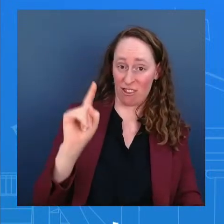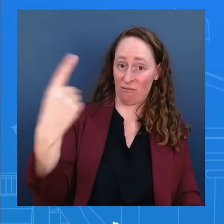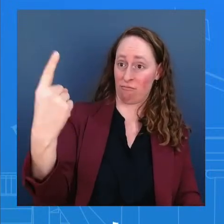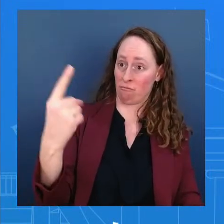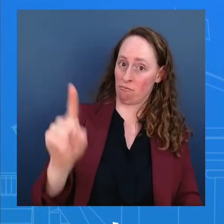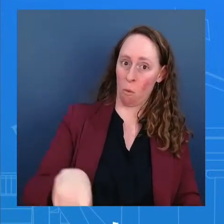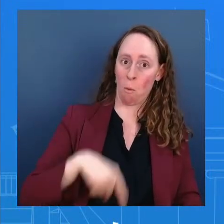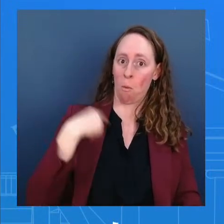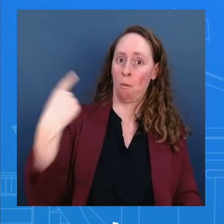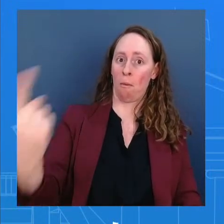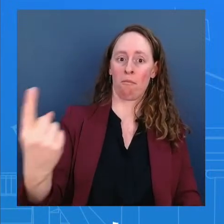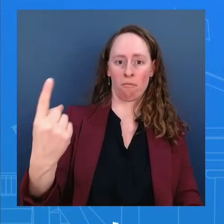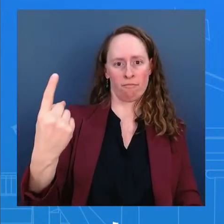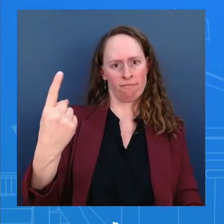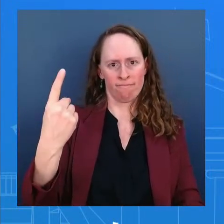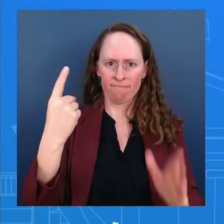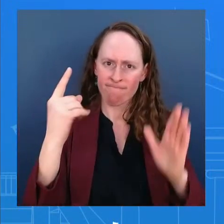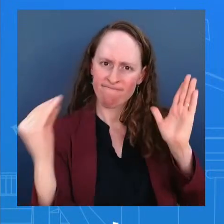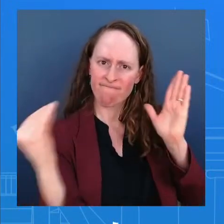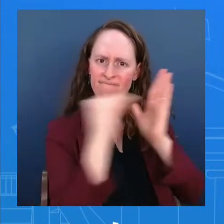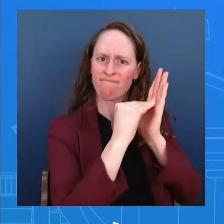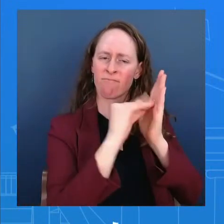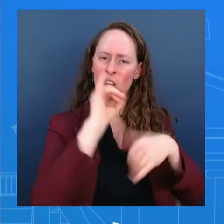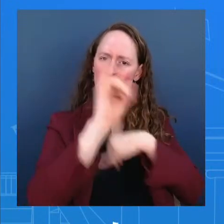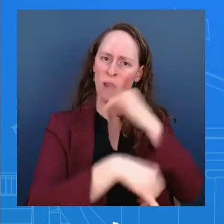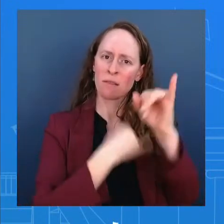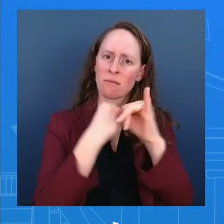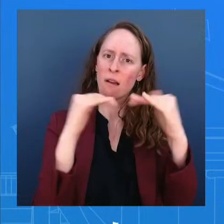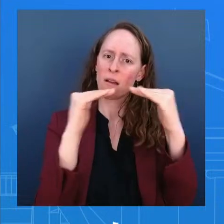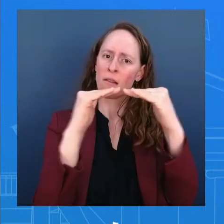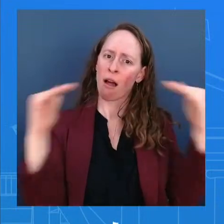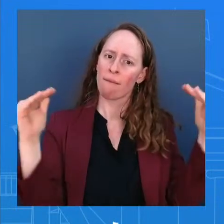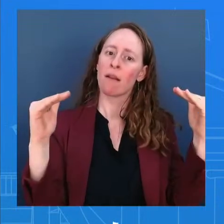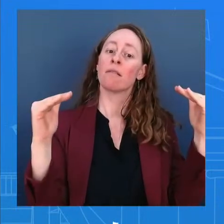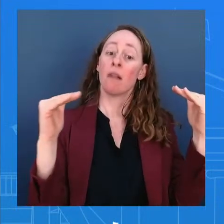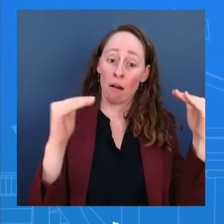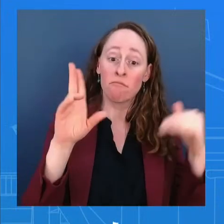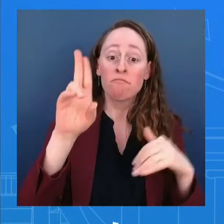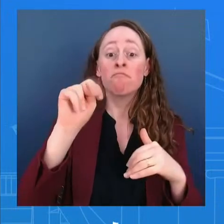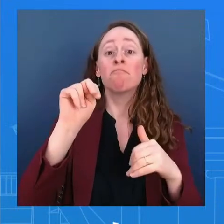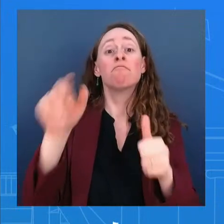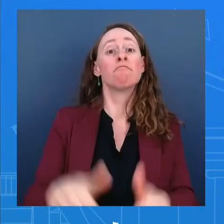codified by the U.N. General Assembly. There’s more work to be done on that front. The Biden administration has made the investments